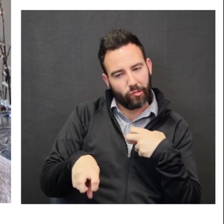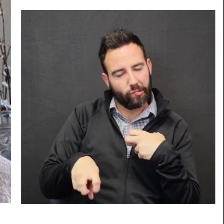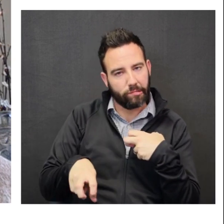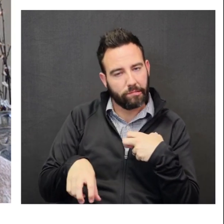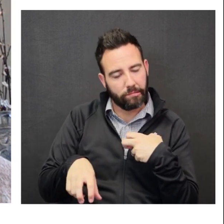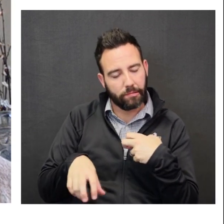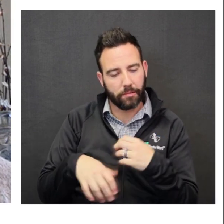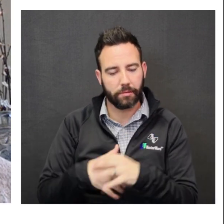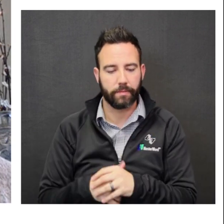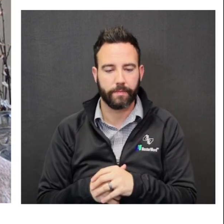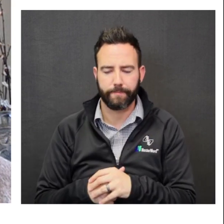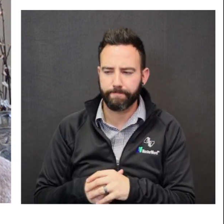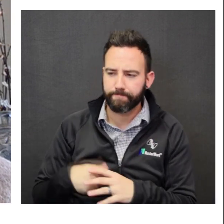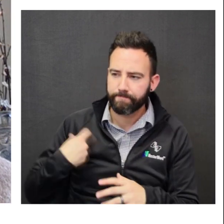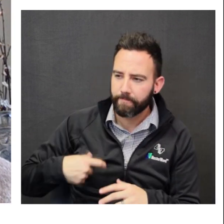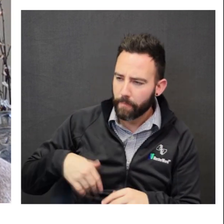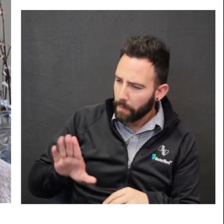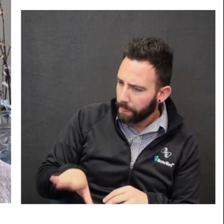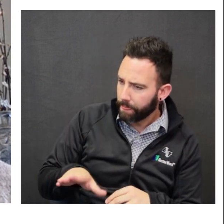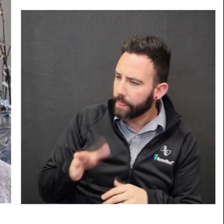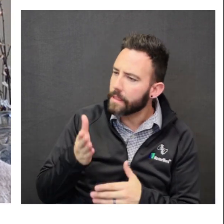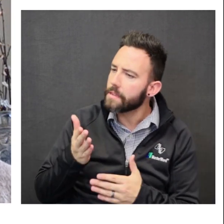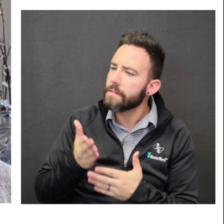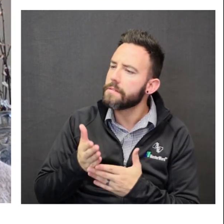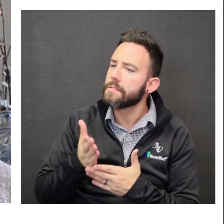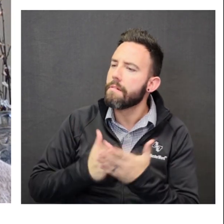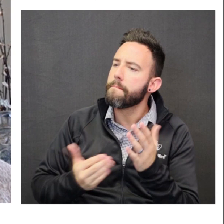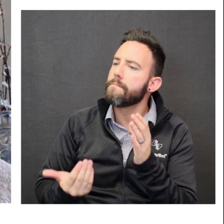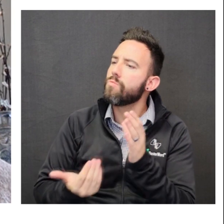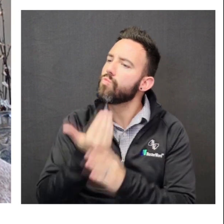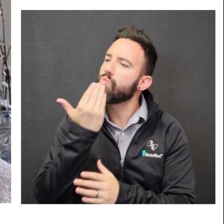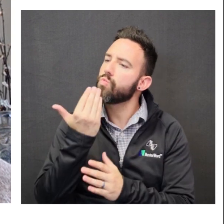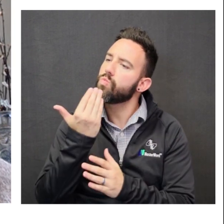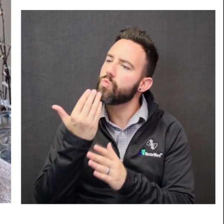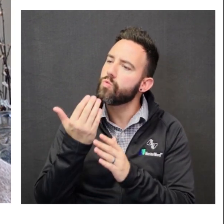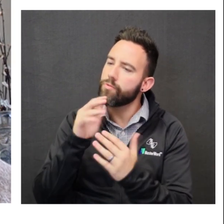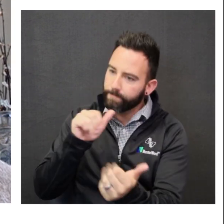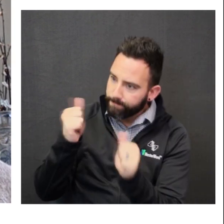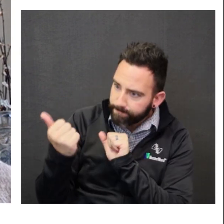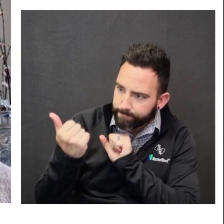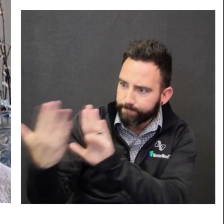So, some of these new solutions that, that came out for interpreters,